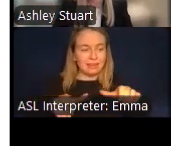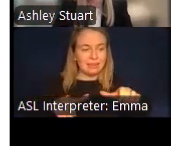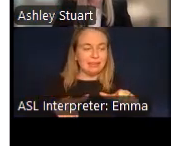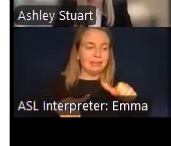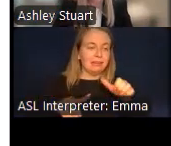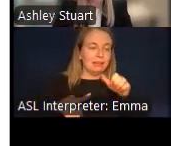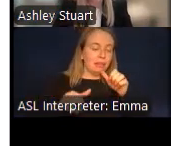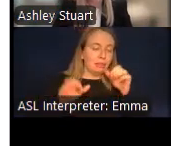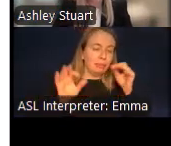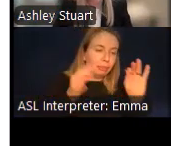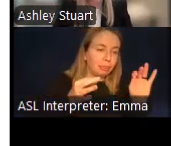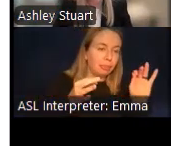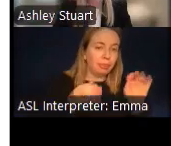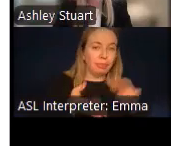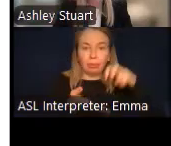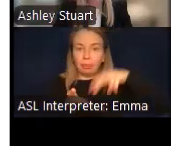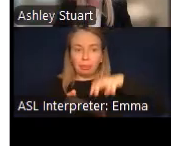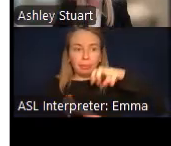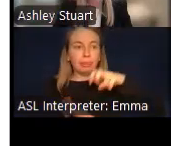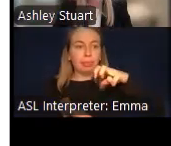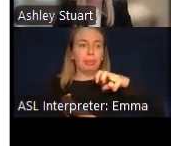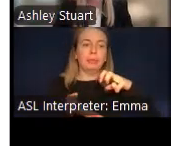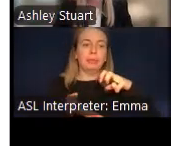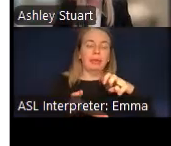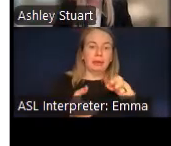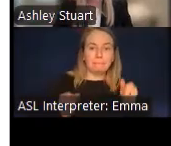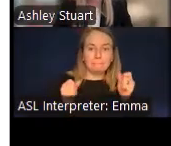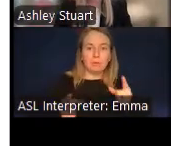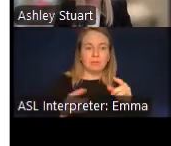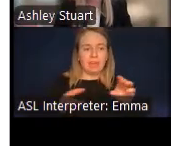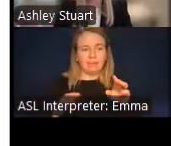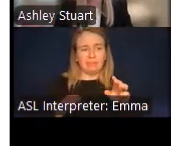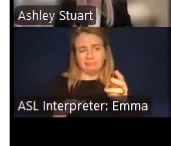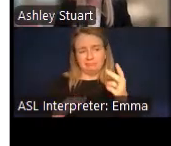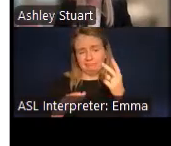developmentally expected in toddlers. Some developmentally